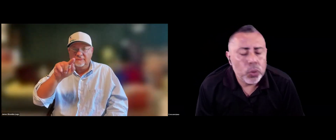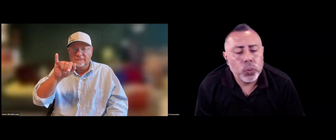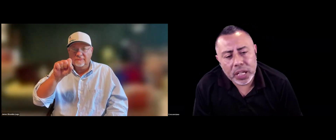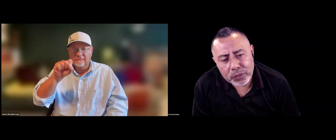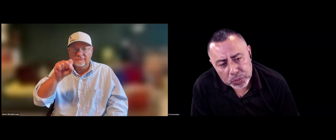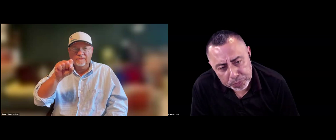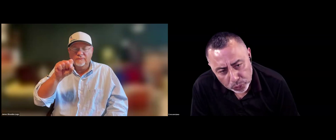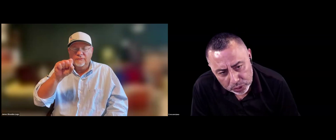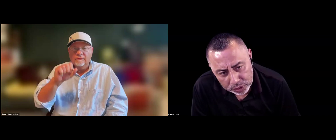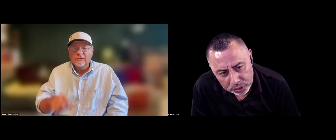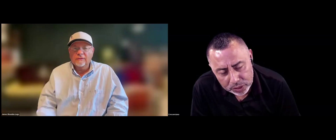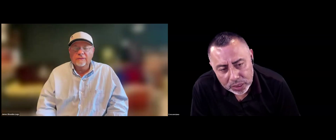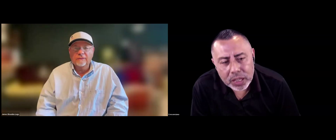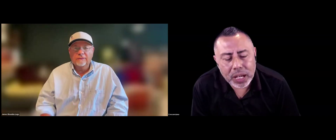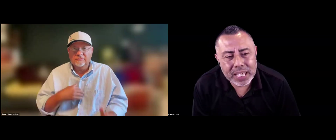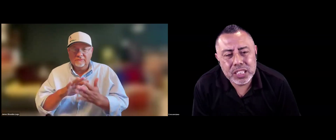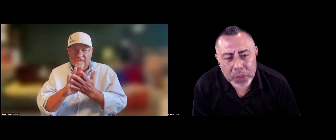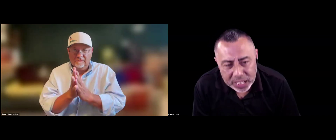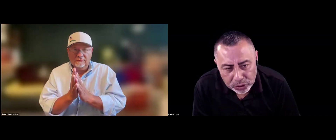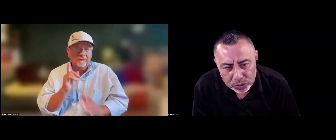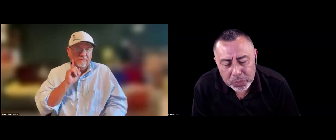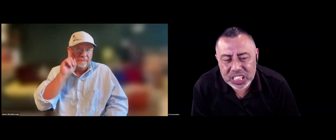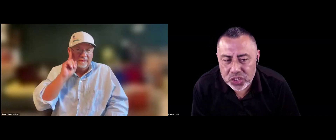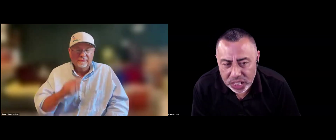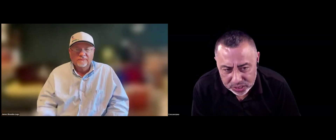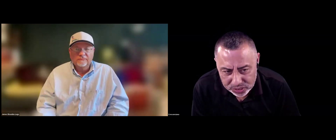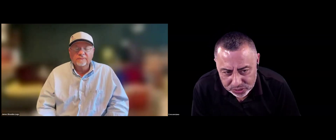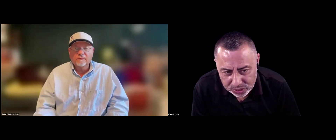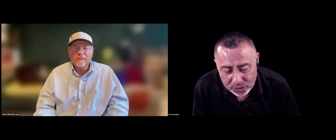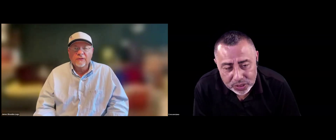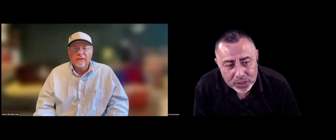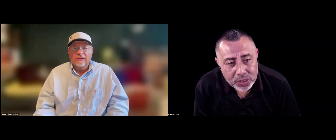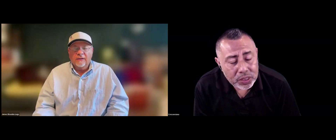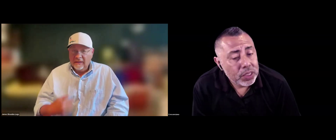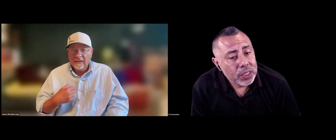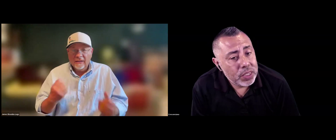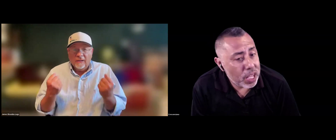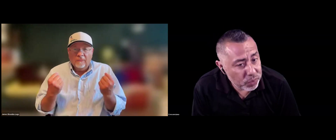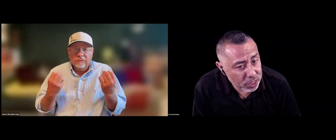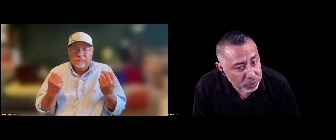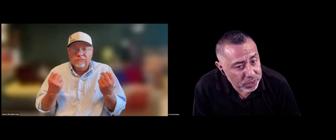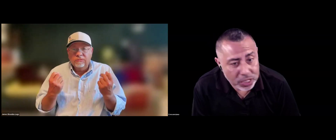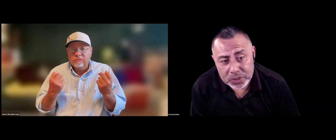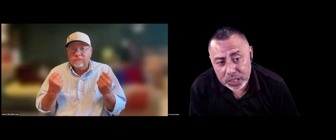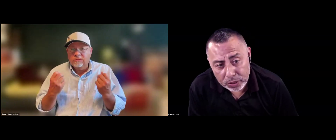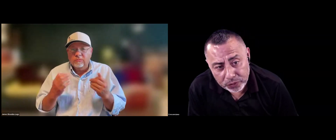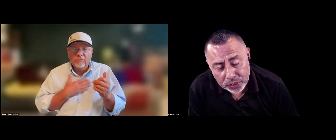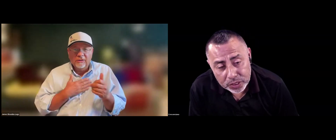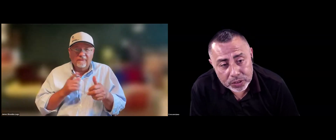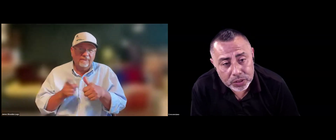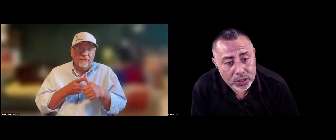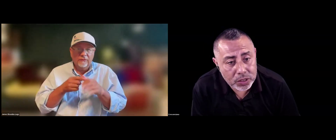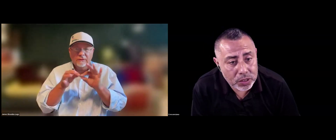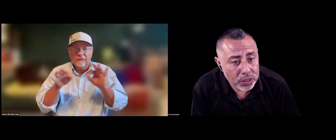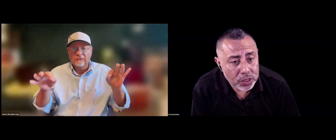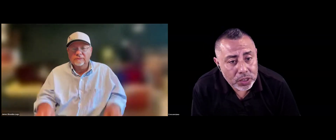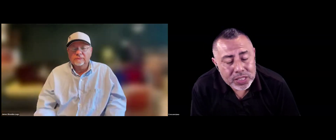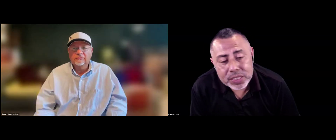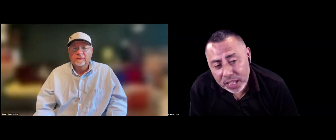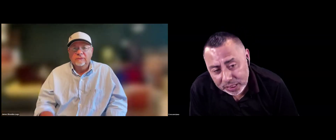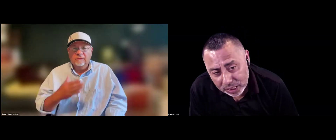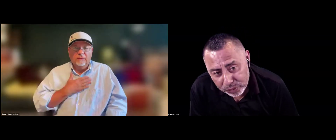When I was born I had spinal meningitis. That made me become deaf.